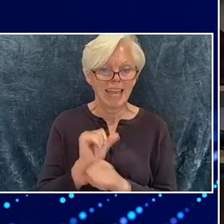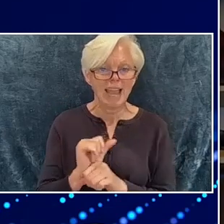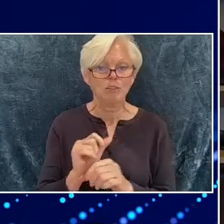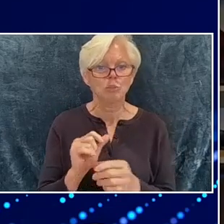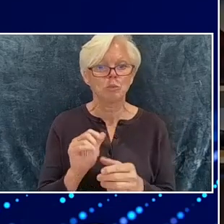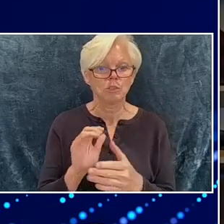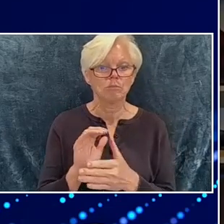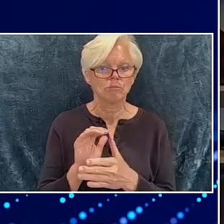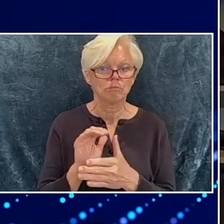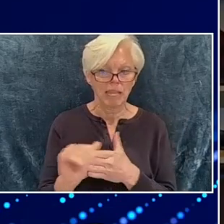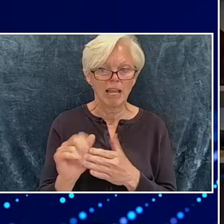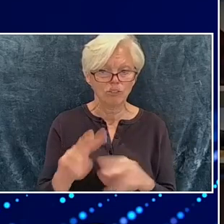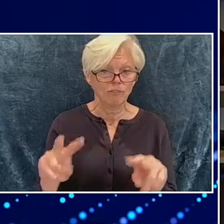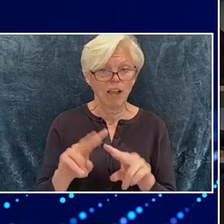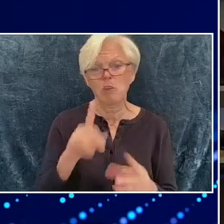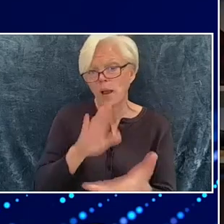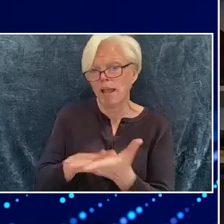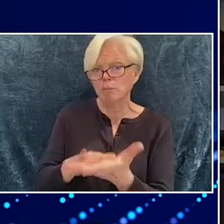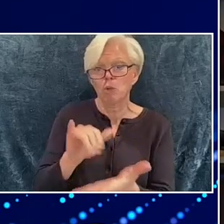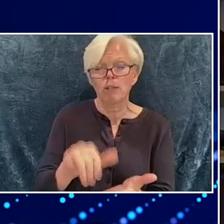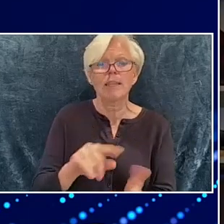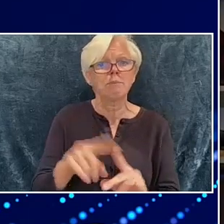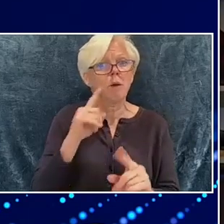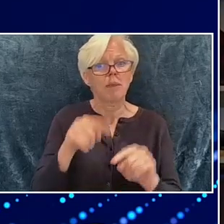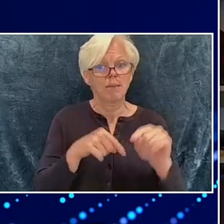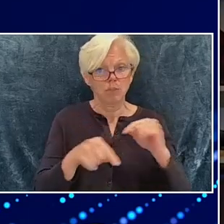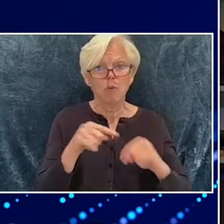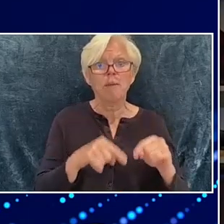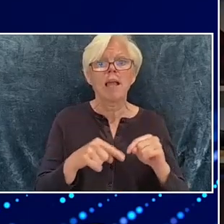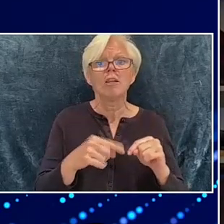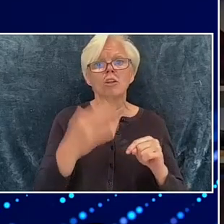But I think we have to go back to the reason why we proposed this to begin with,